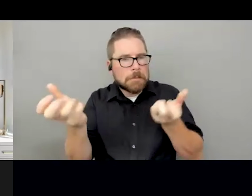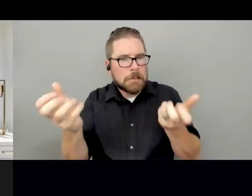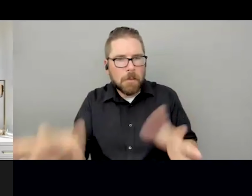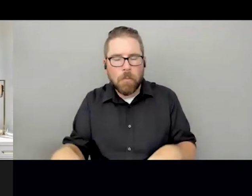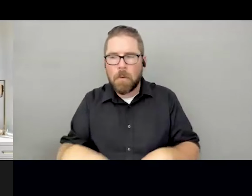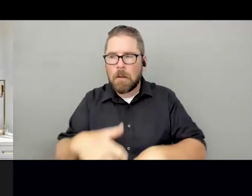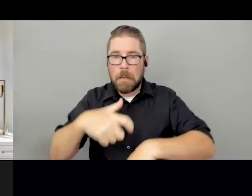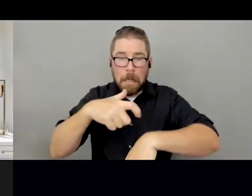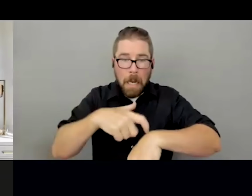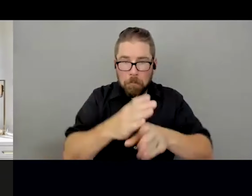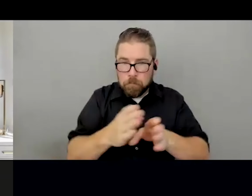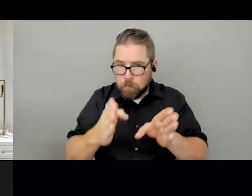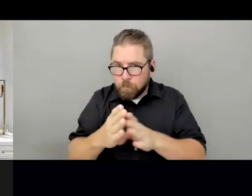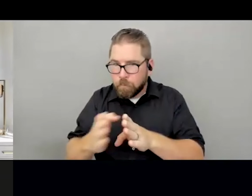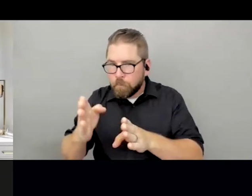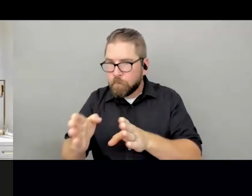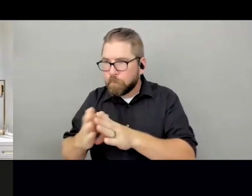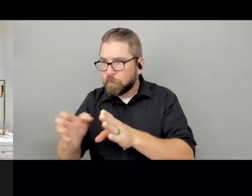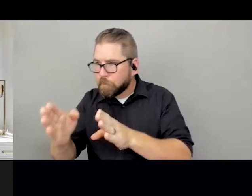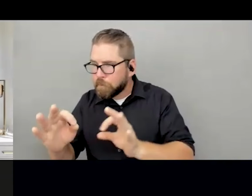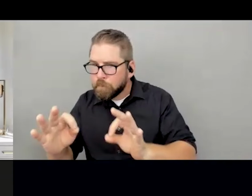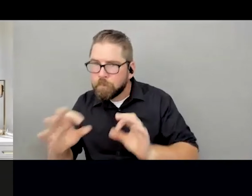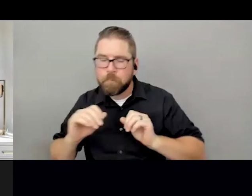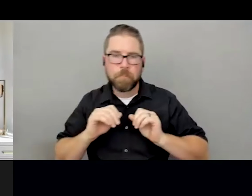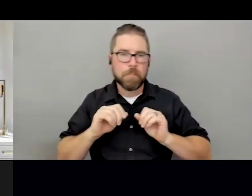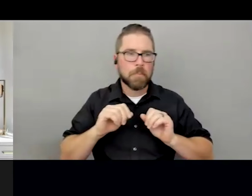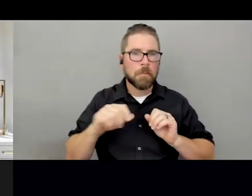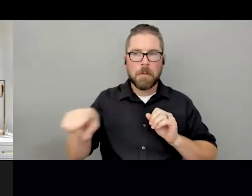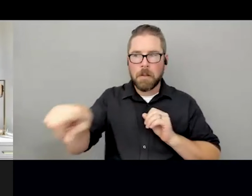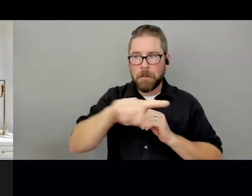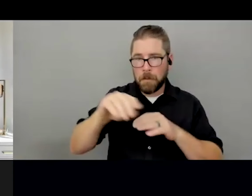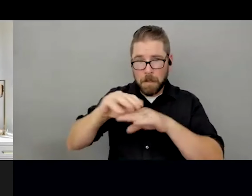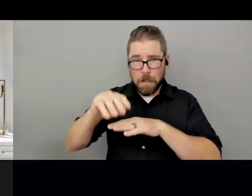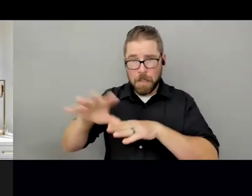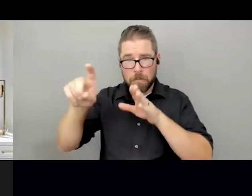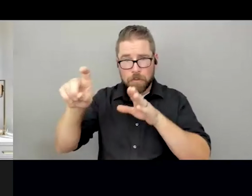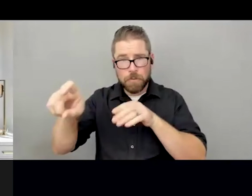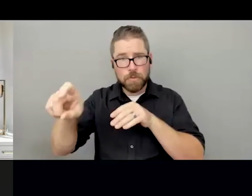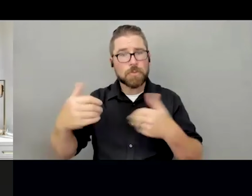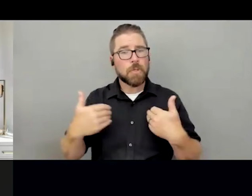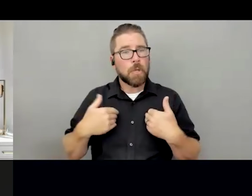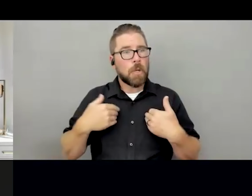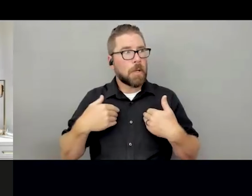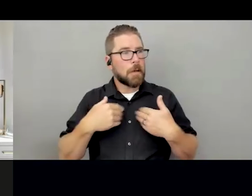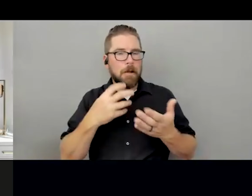to be able to respond, to give counselors opportunities, to get their schedules set, to be able to respond in a timely manner.